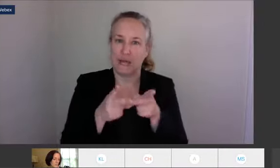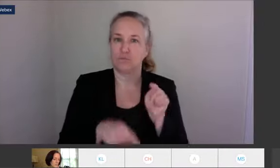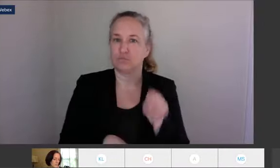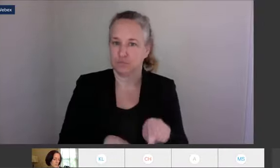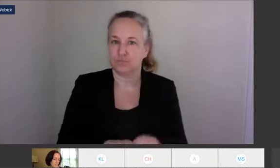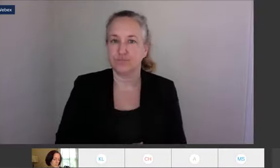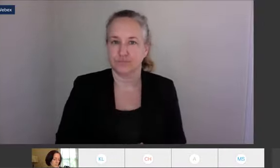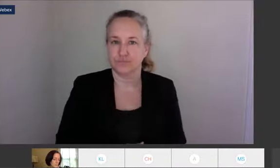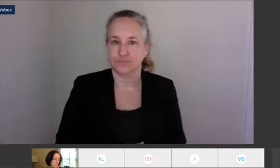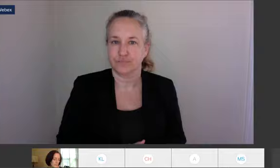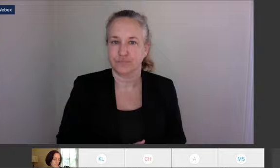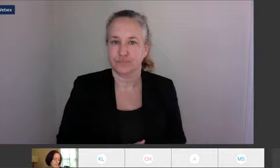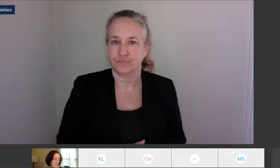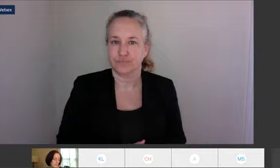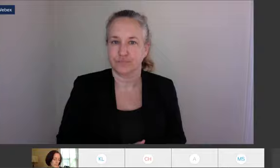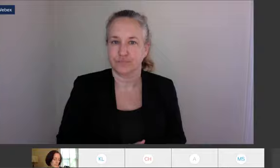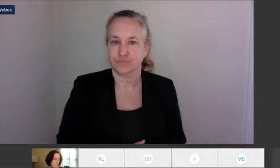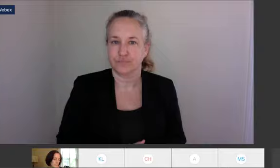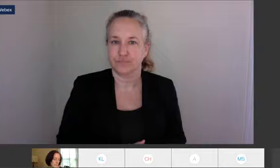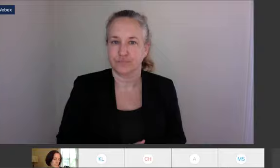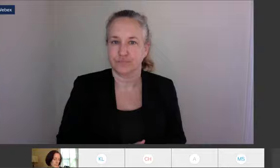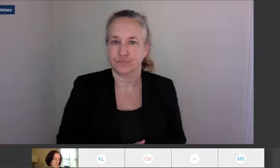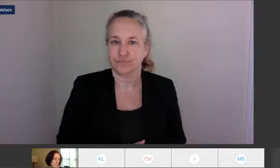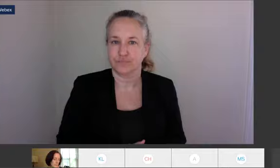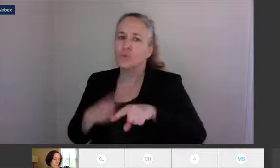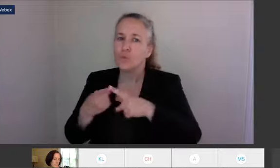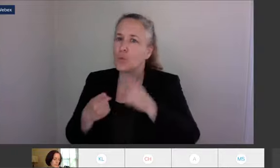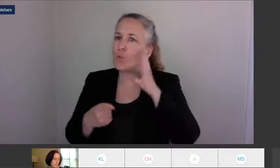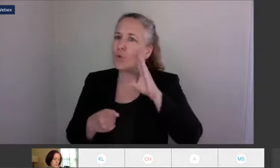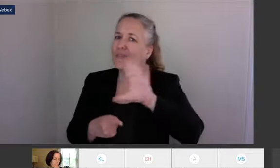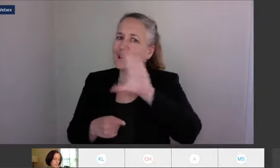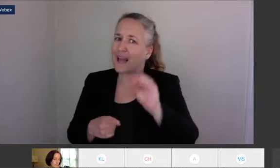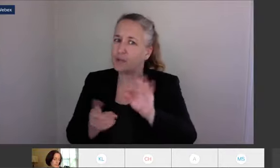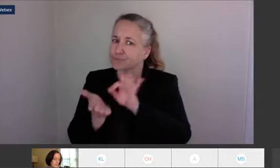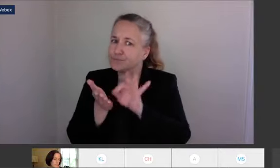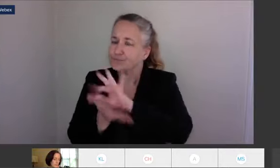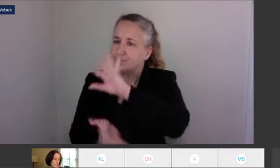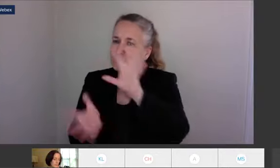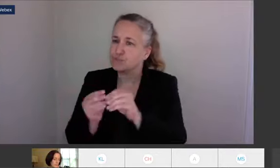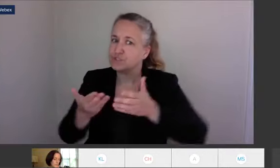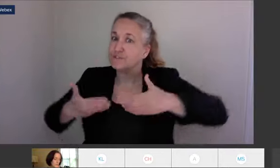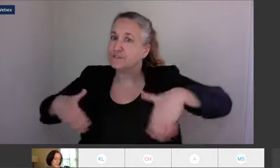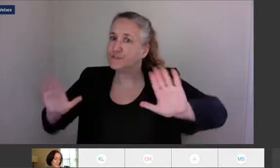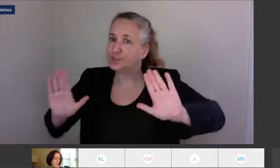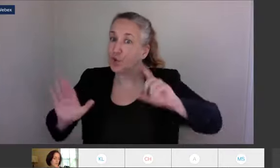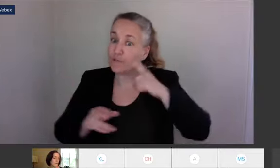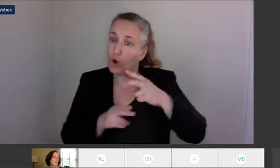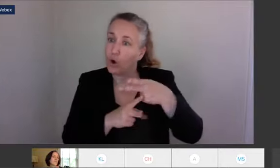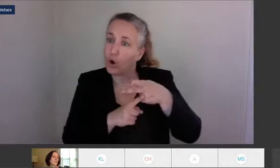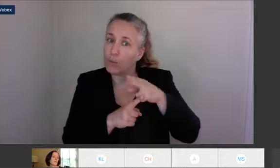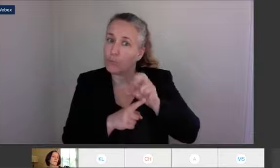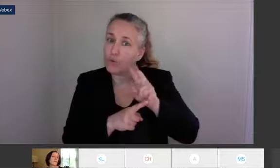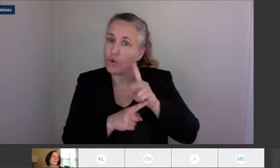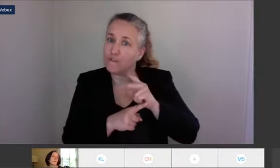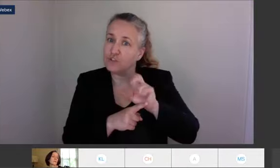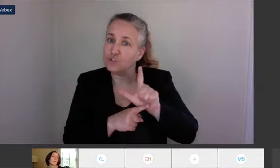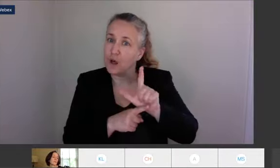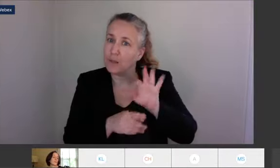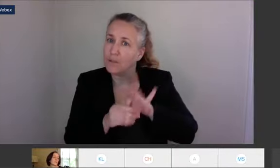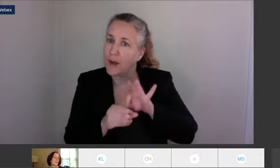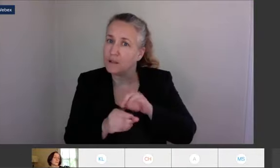[Reporter] when when will the counting be completed of those provisional ballots [Commissioner] they're I mean